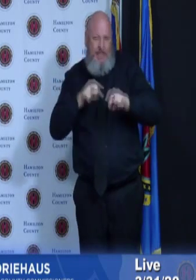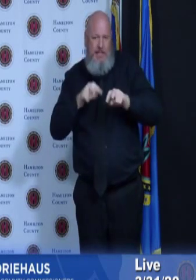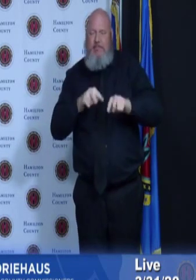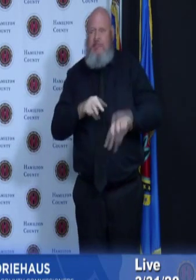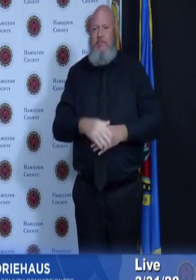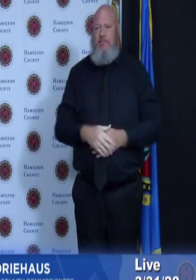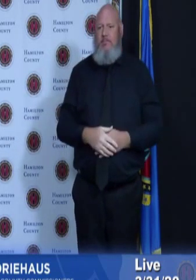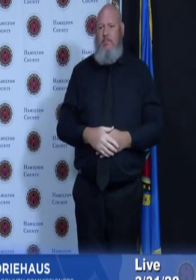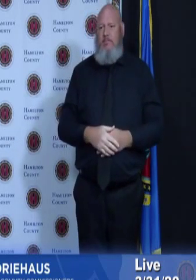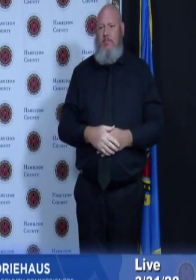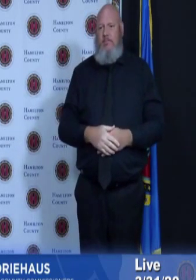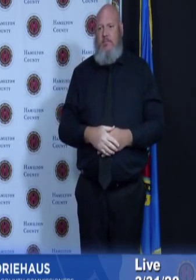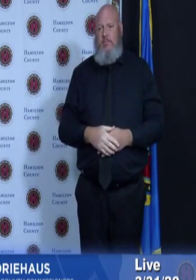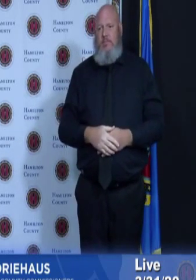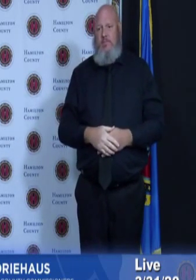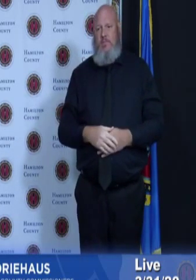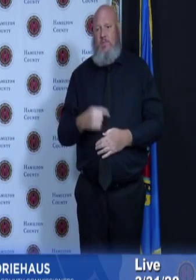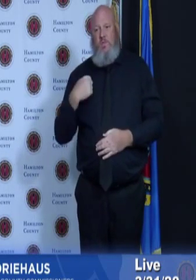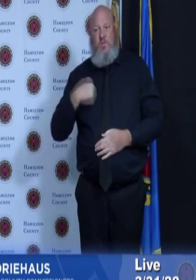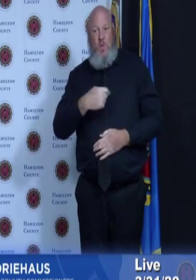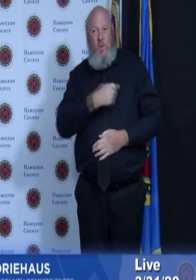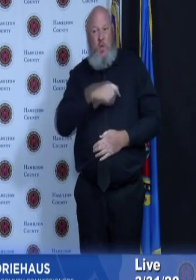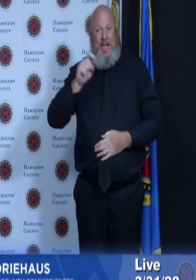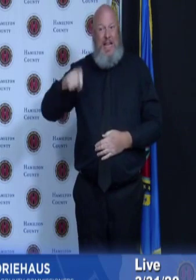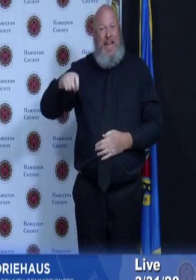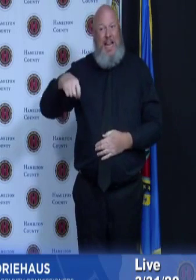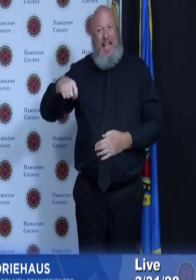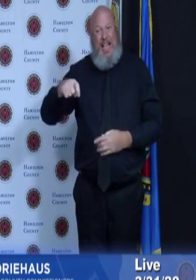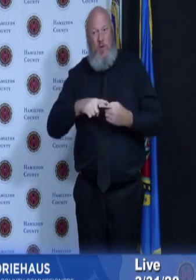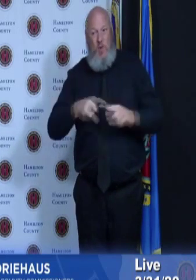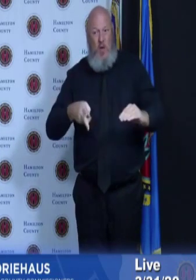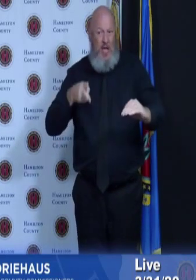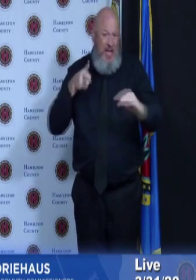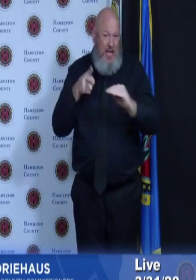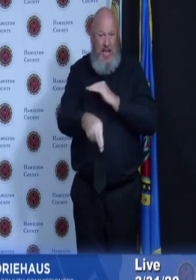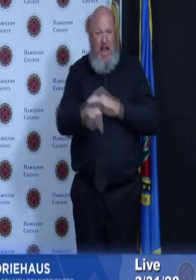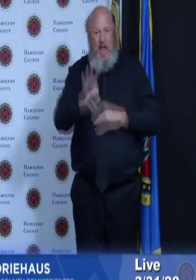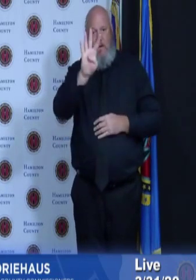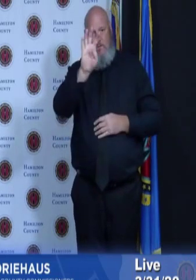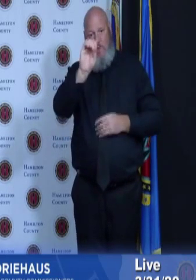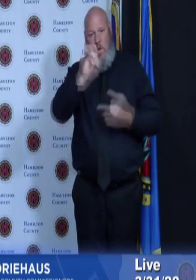seventy million dollars when compared to budget so that is a reflection of the